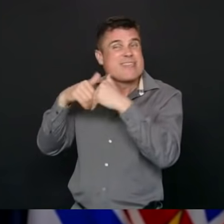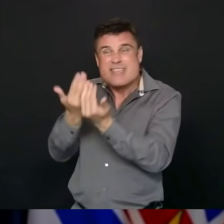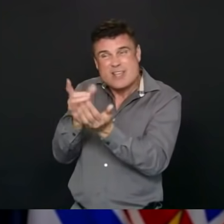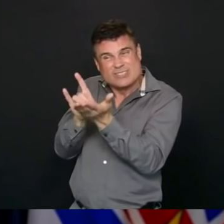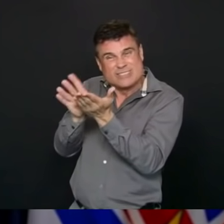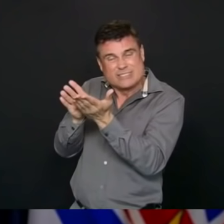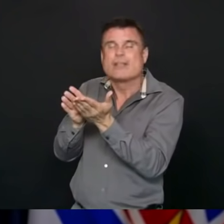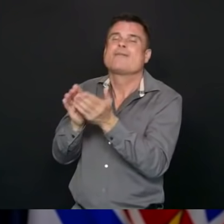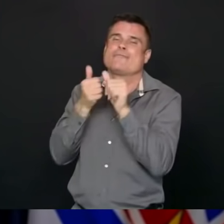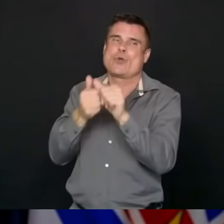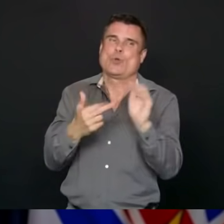Speaks French